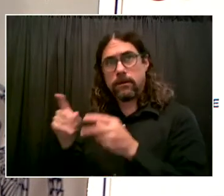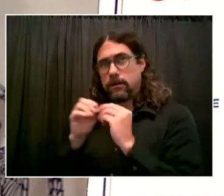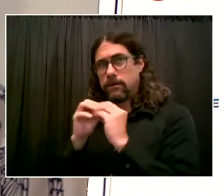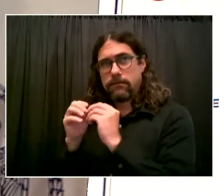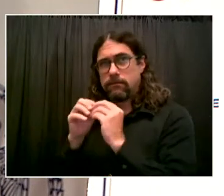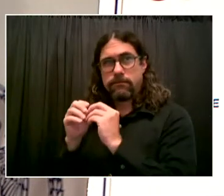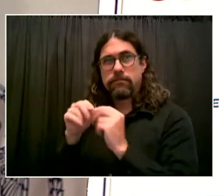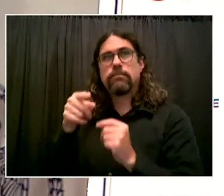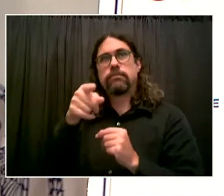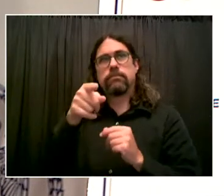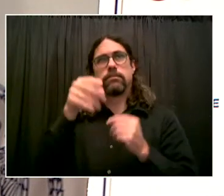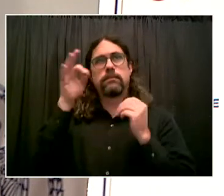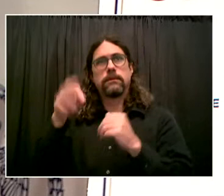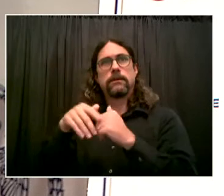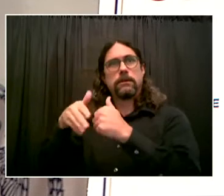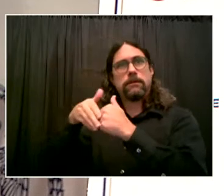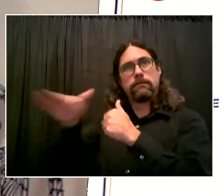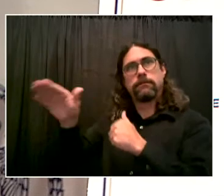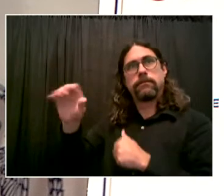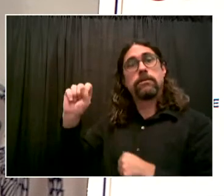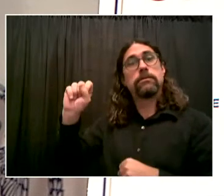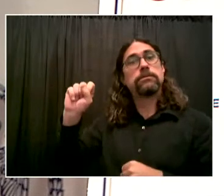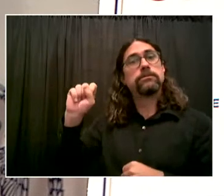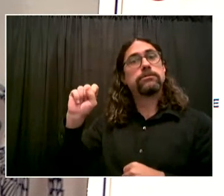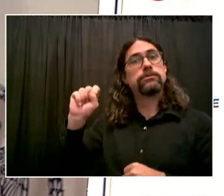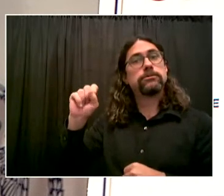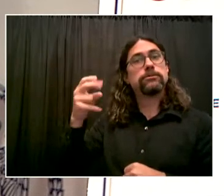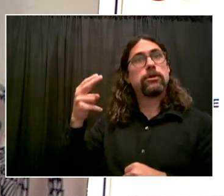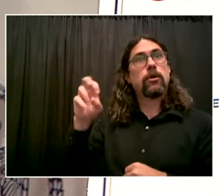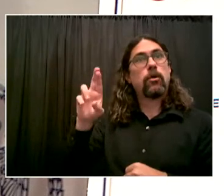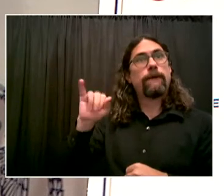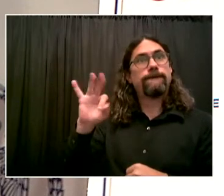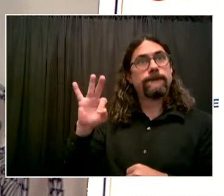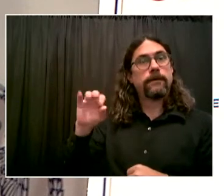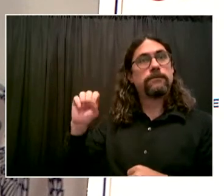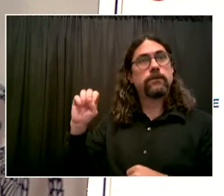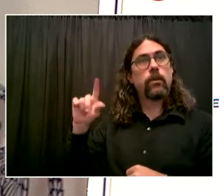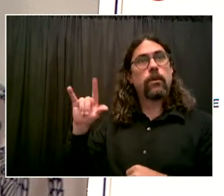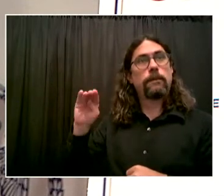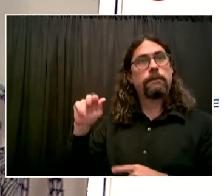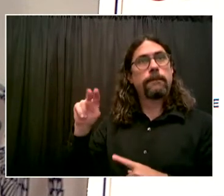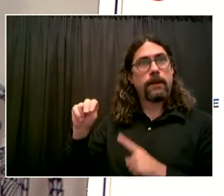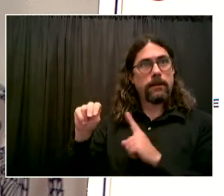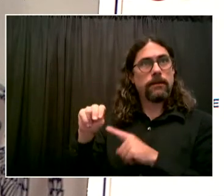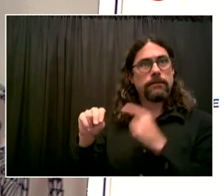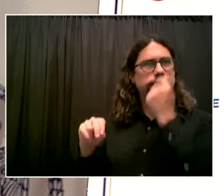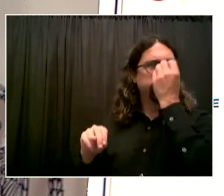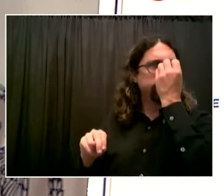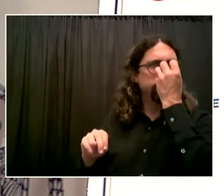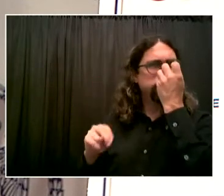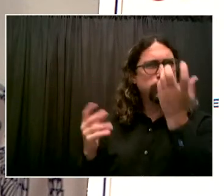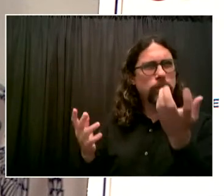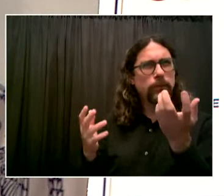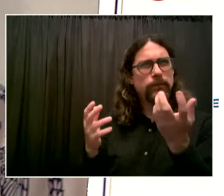SHERIF SOLOMON? FIND OUT THINGS